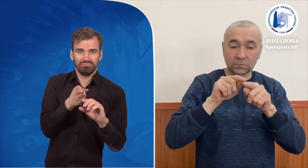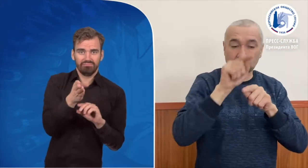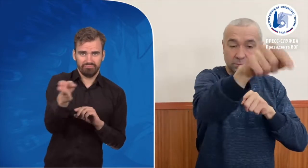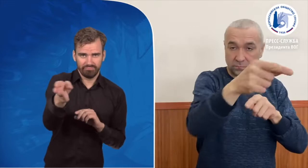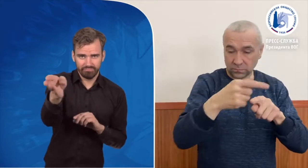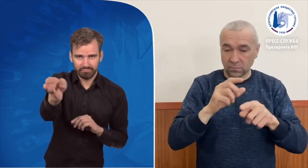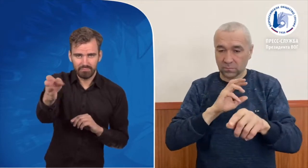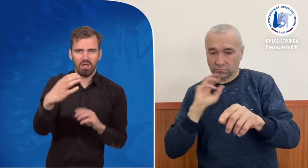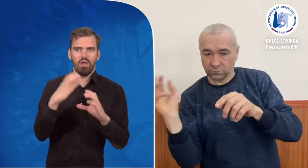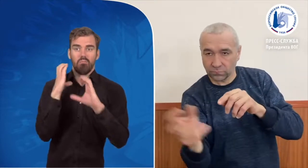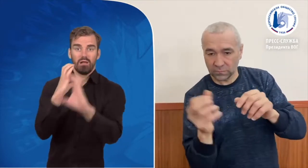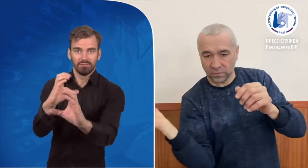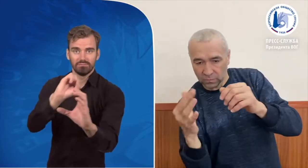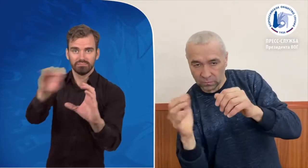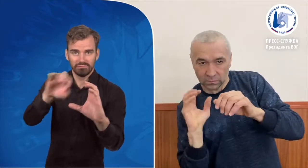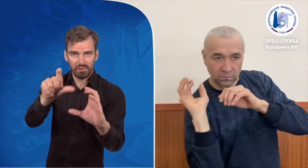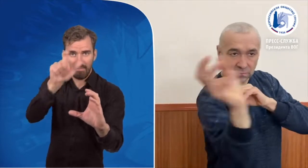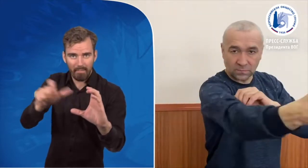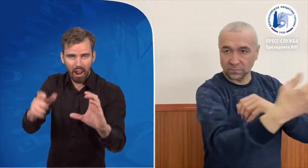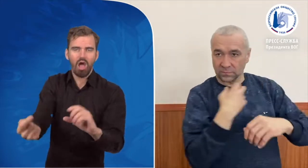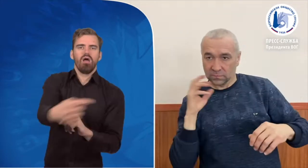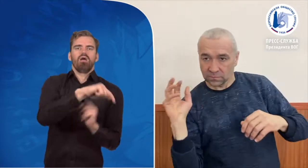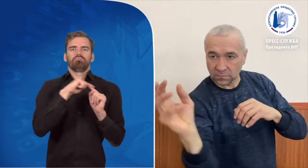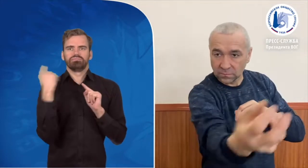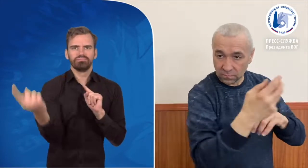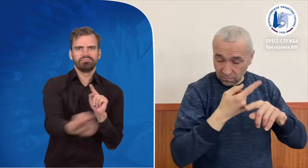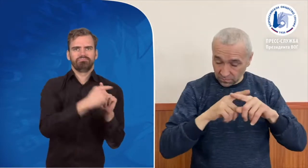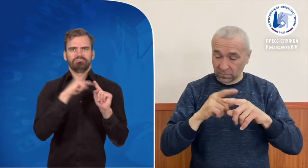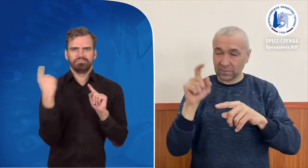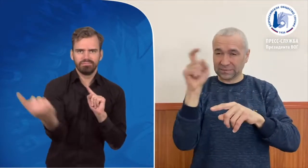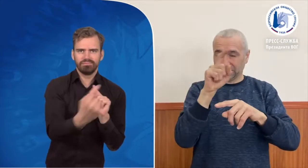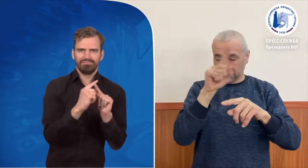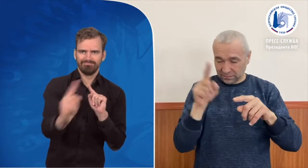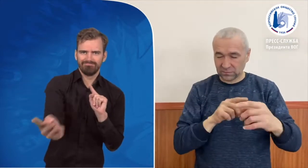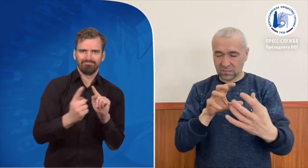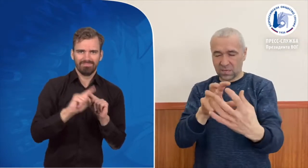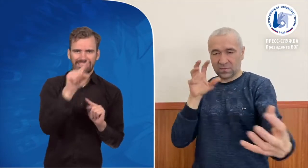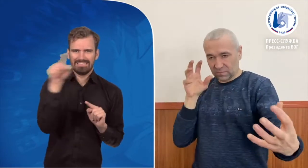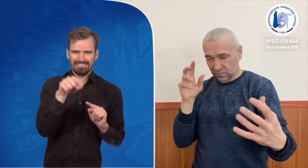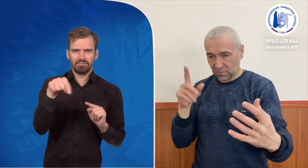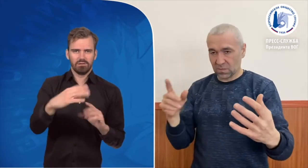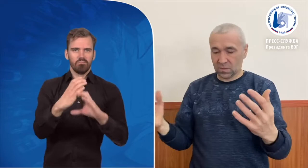These were buses organized under the sign Z under the protection of the military, they ran to the village of Volodarskoye,